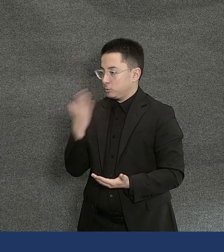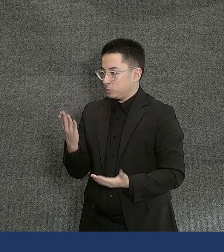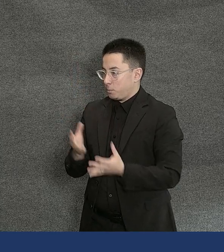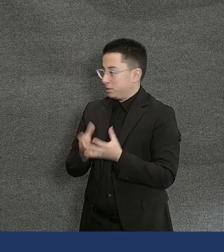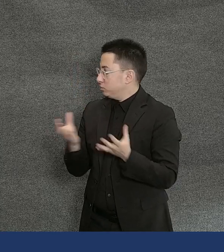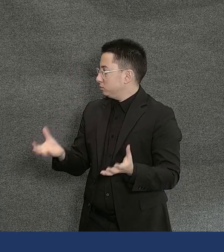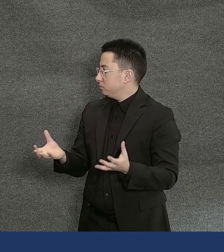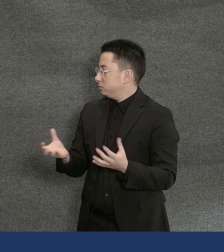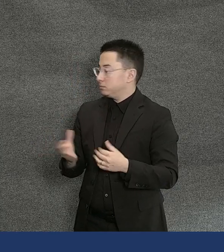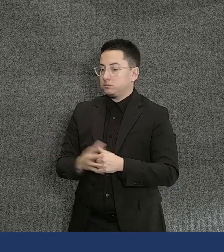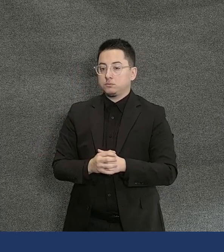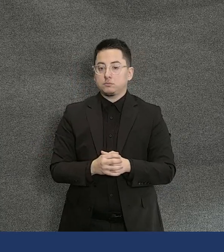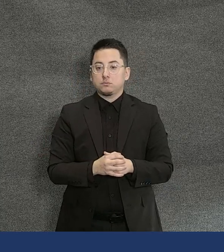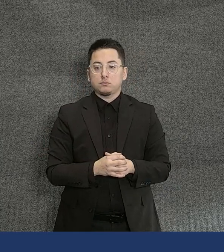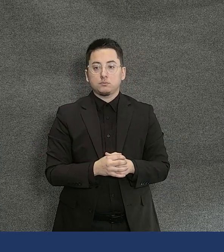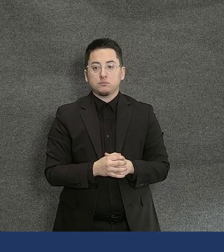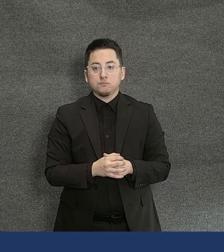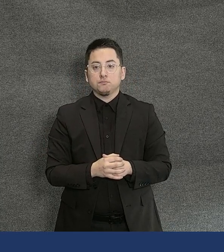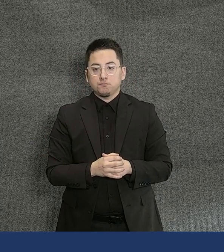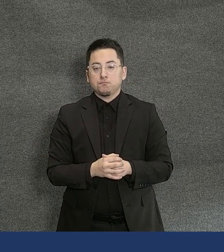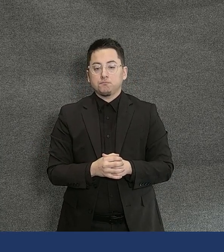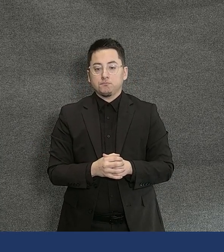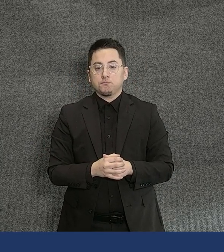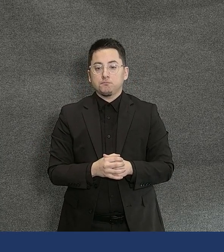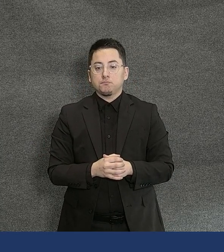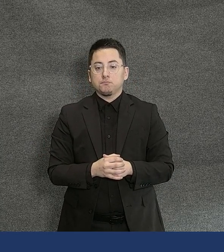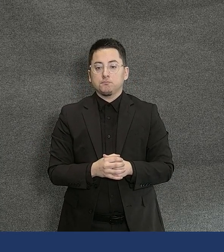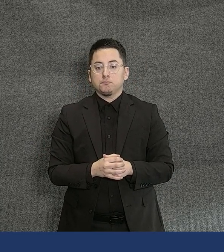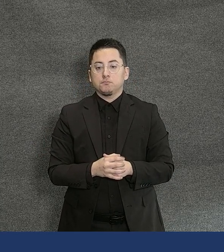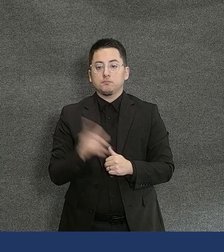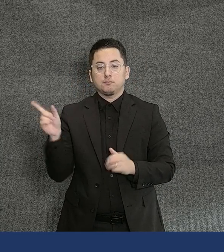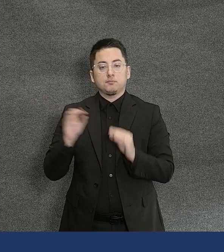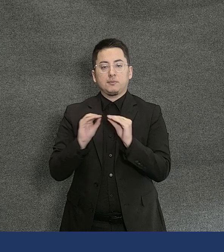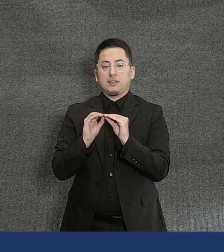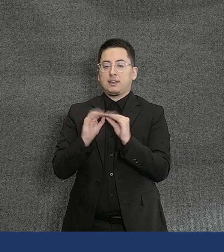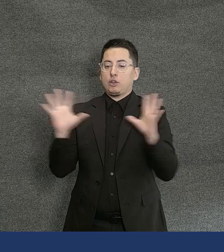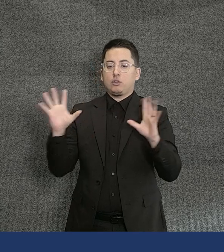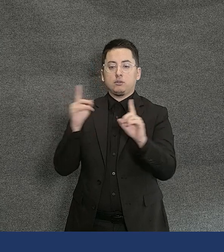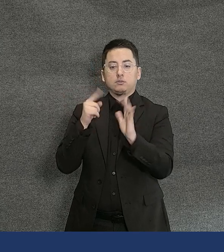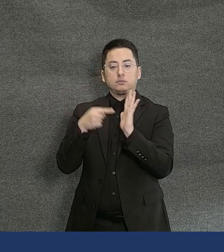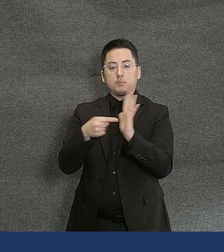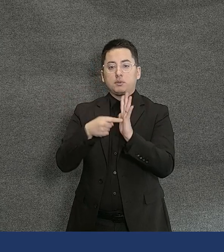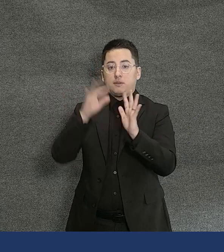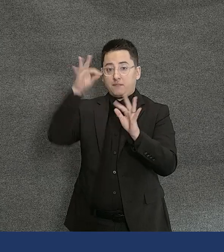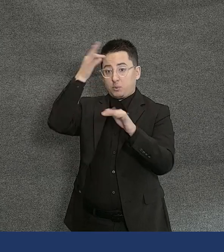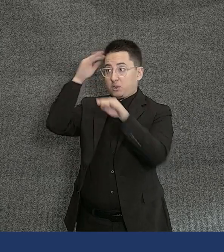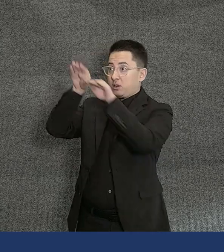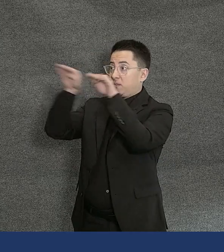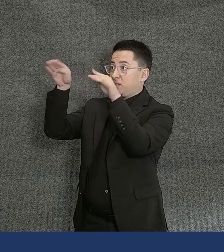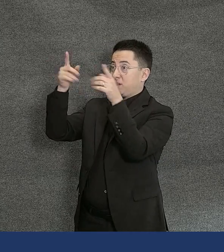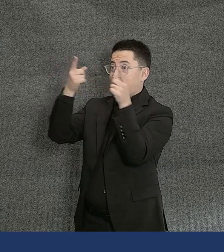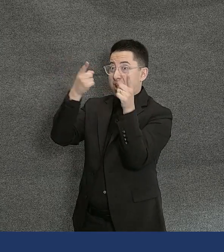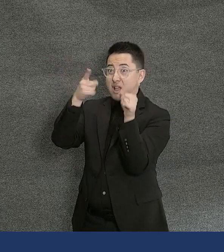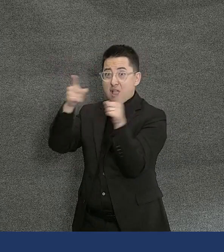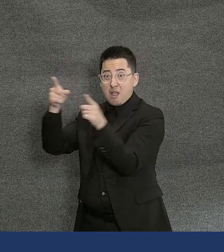I think this is a clear example of as things happen on the federal level, the burden of the state government